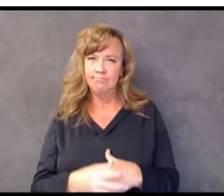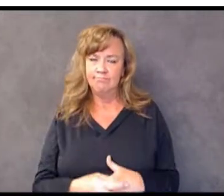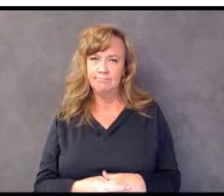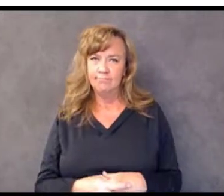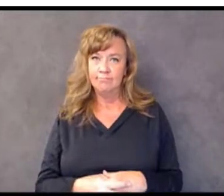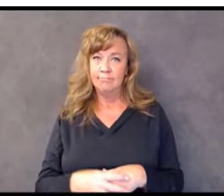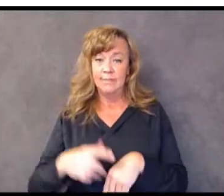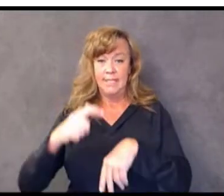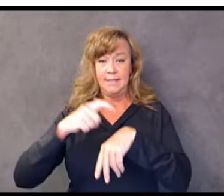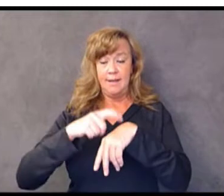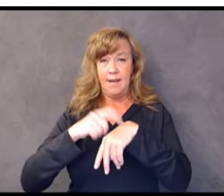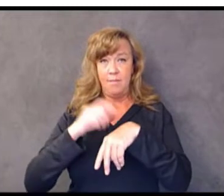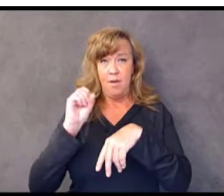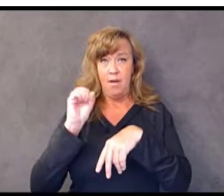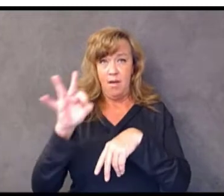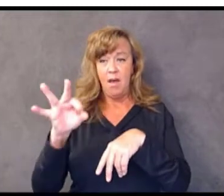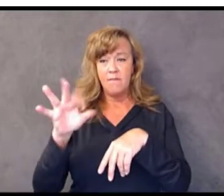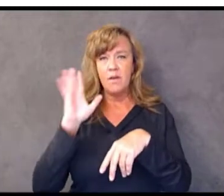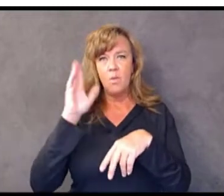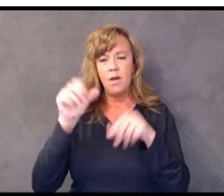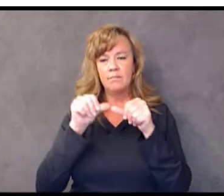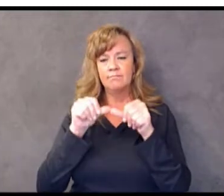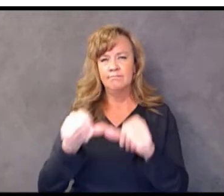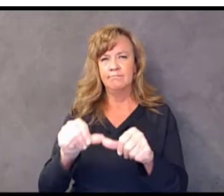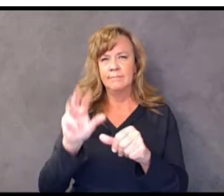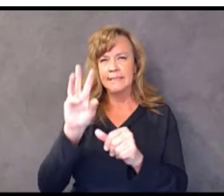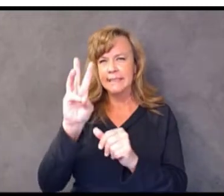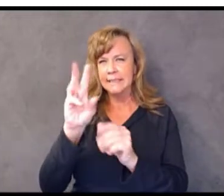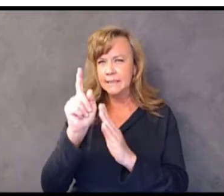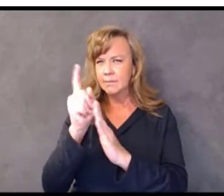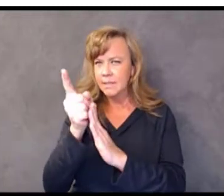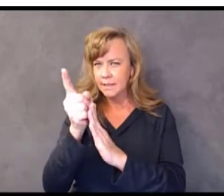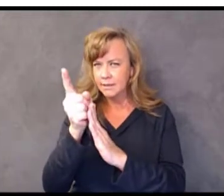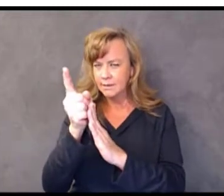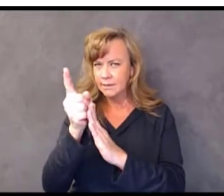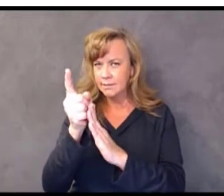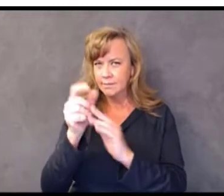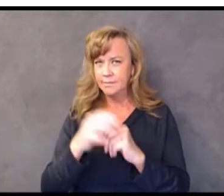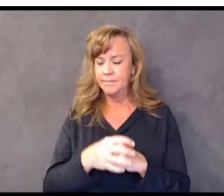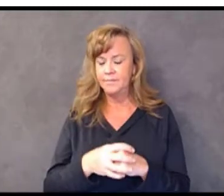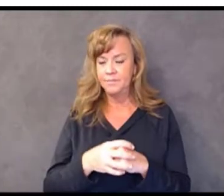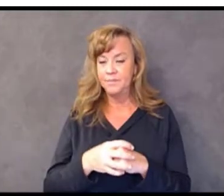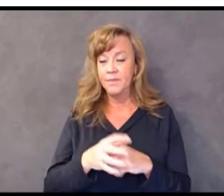Remember that an allowable designated support for students with an identified need is testing